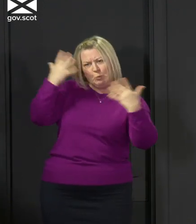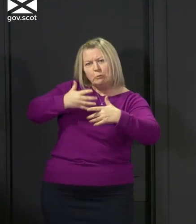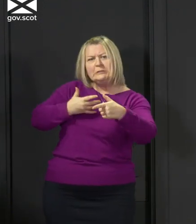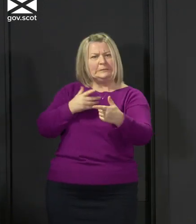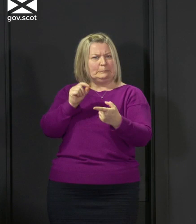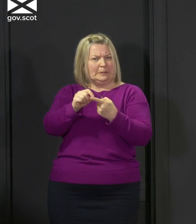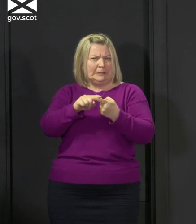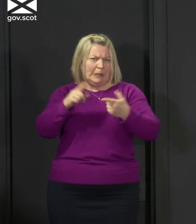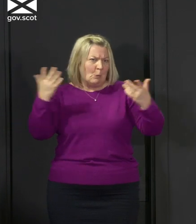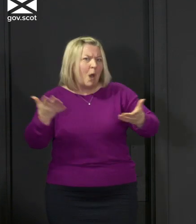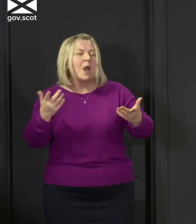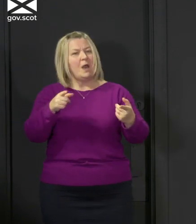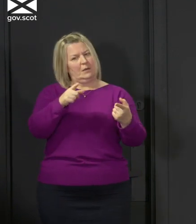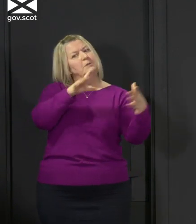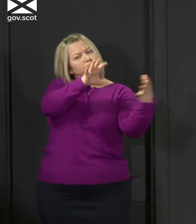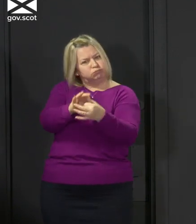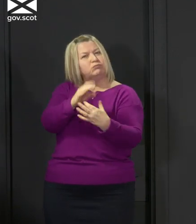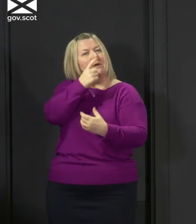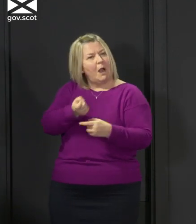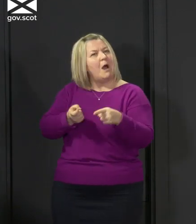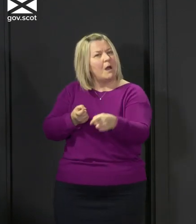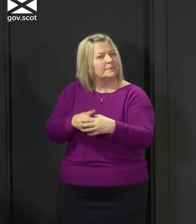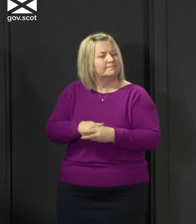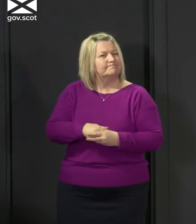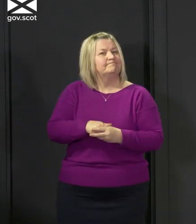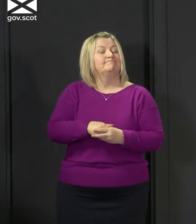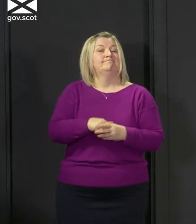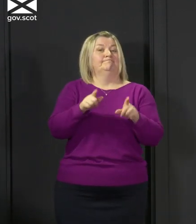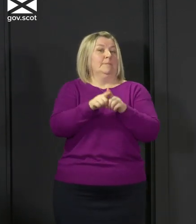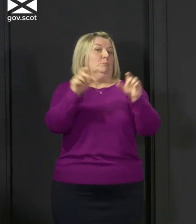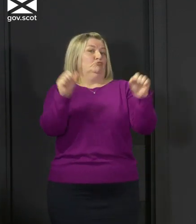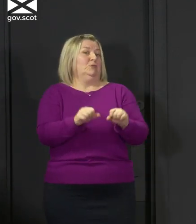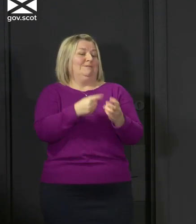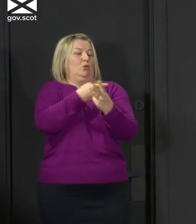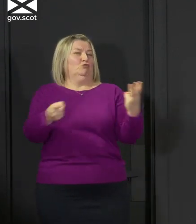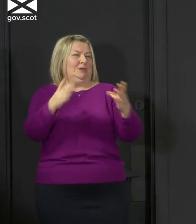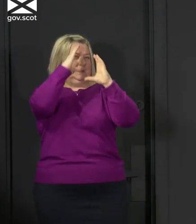Finally, I have a three other items to update you on today.